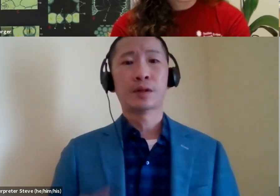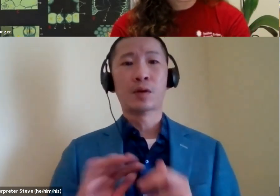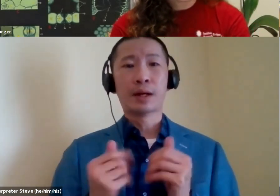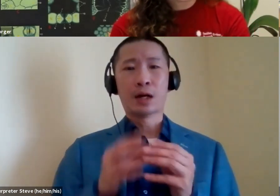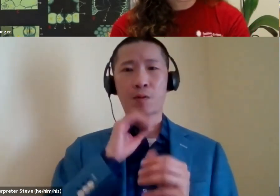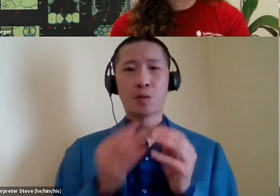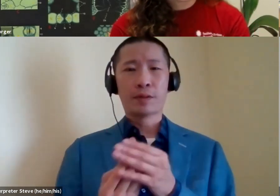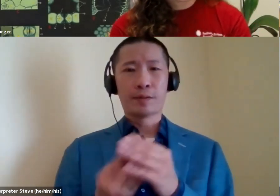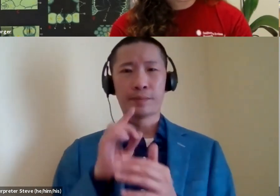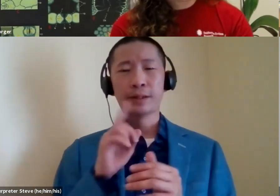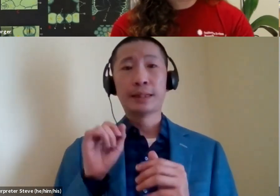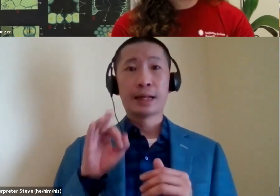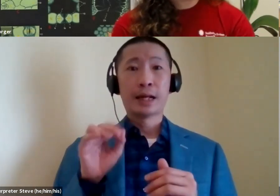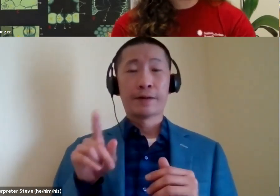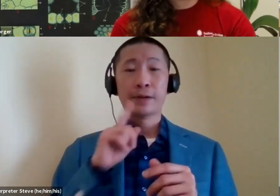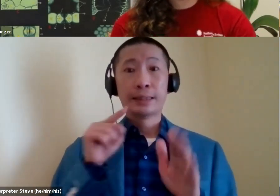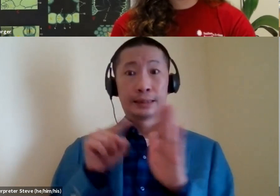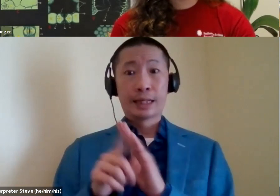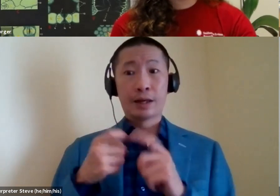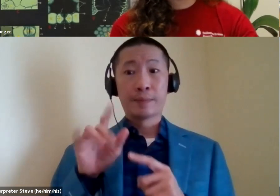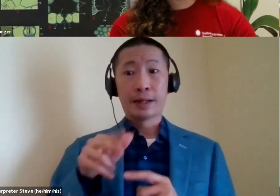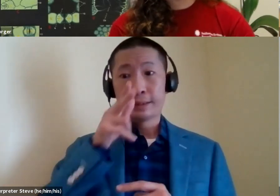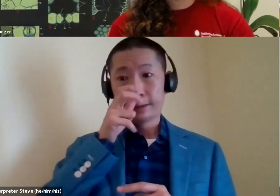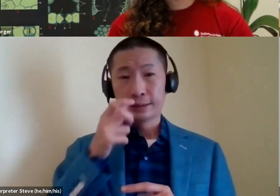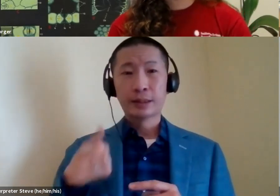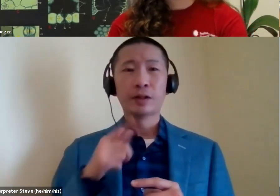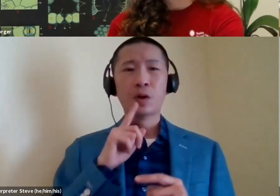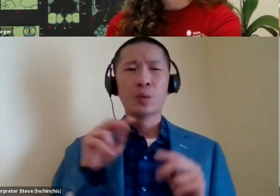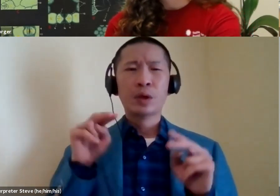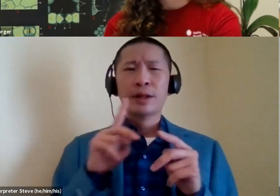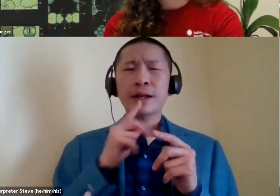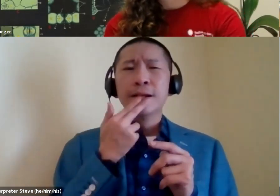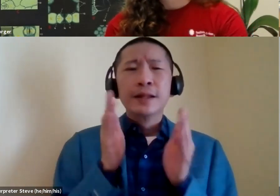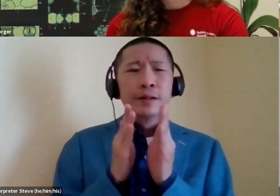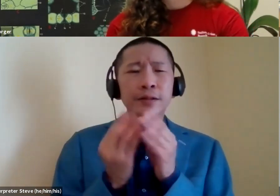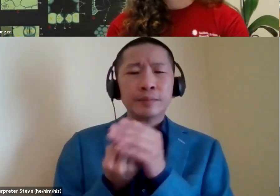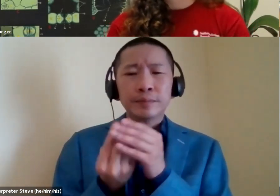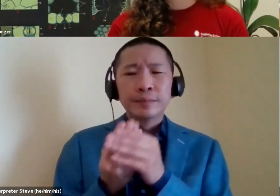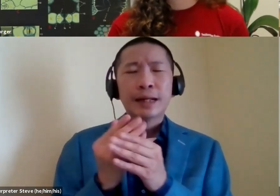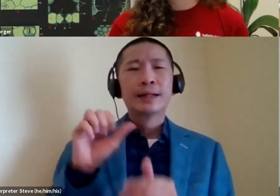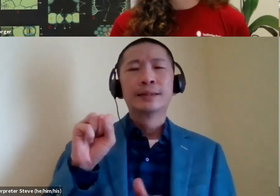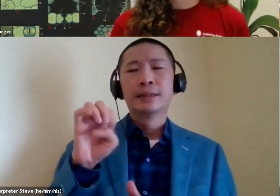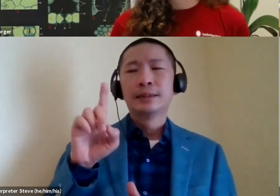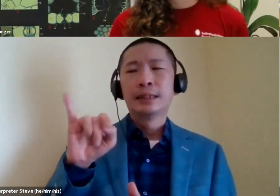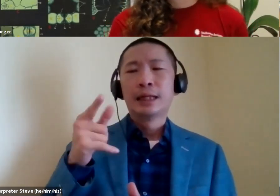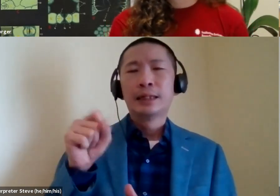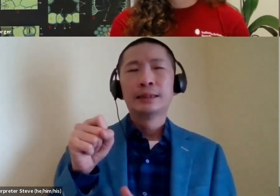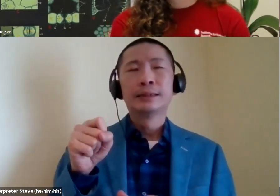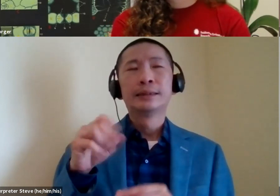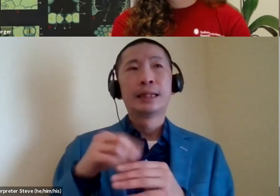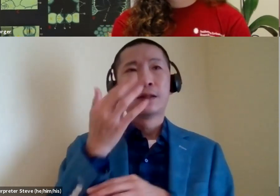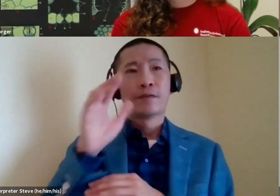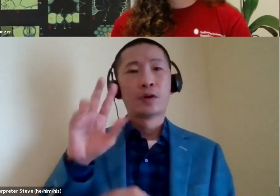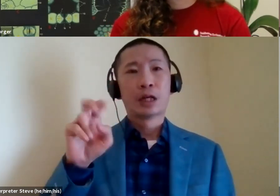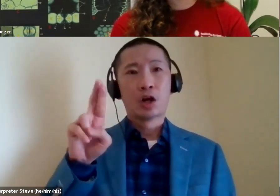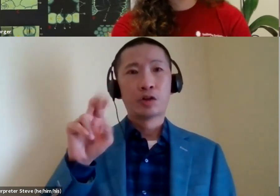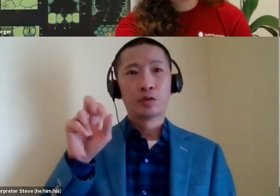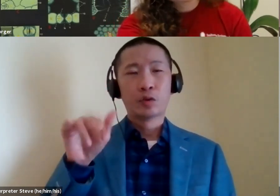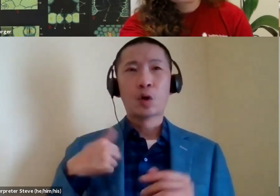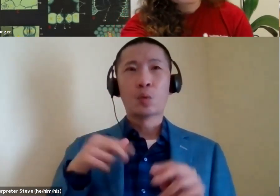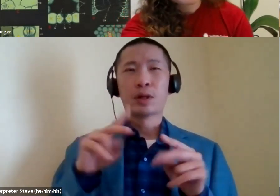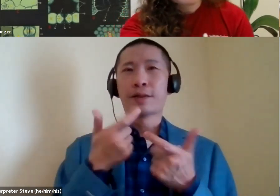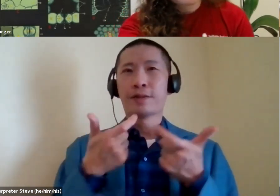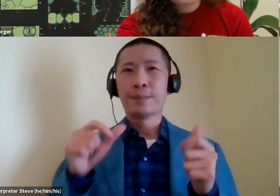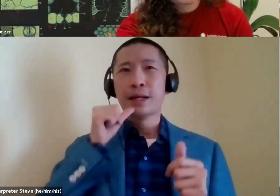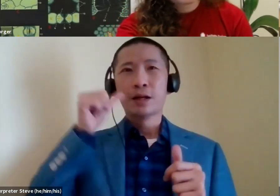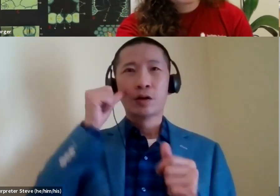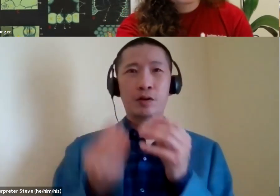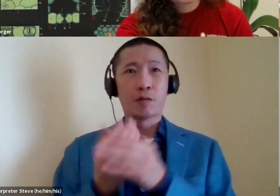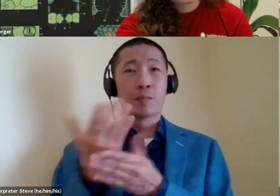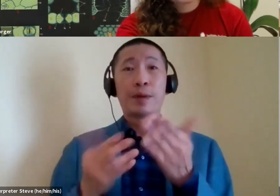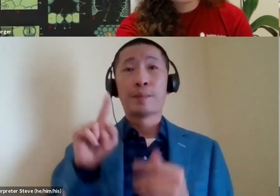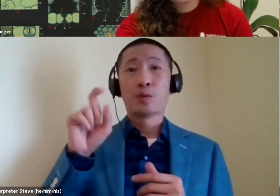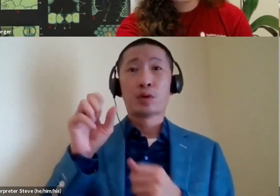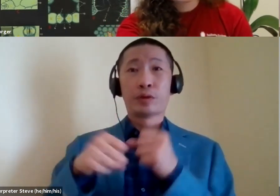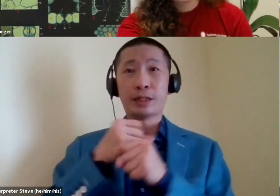Kim Komatsu (she/her): Whether or not it is killed by these insects and so we're looking at the little baby plants, the seedlings in the forest understory and we're looking at the really big adult plants that might be 100 years old in the canopy